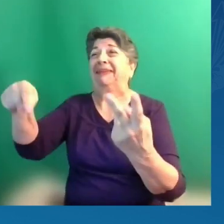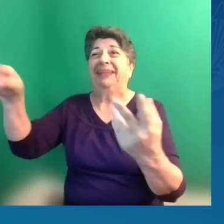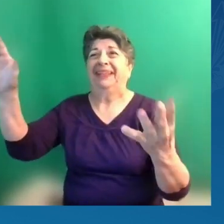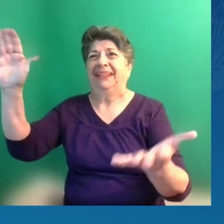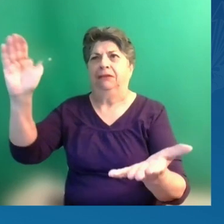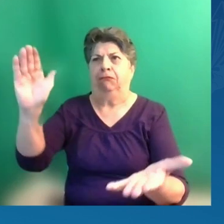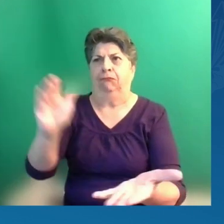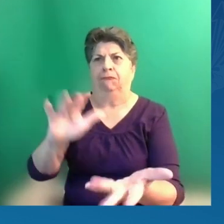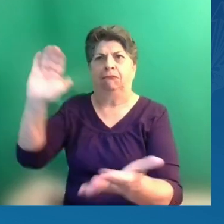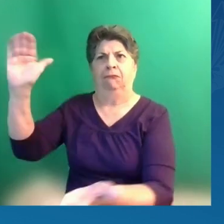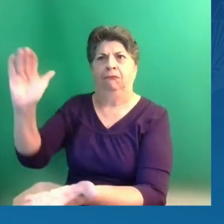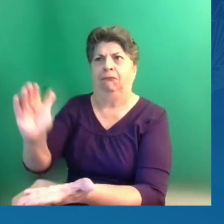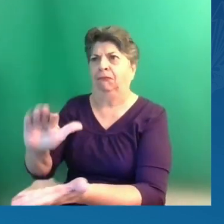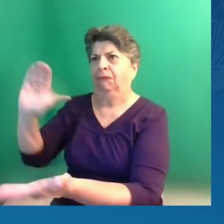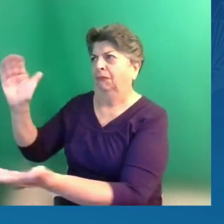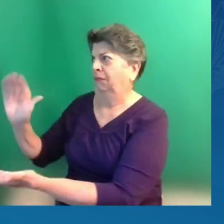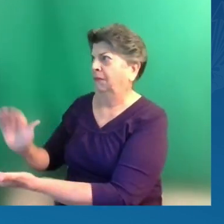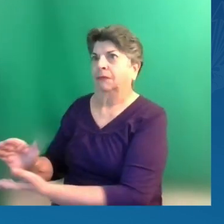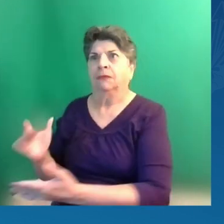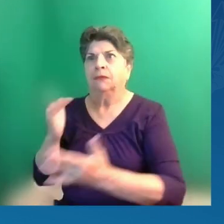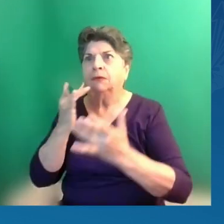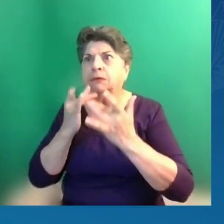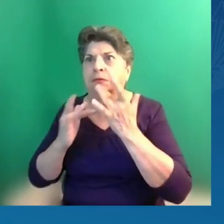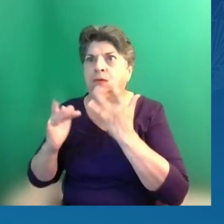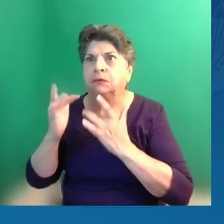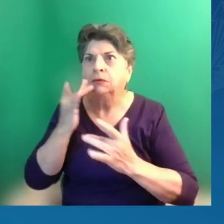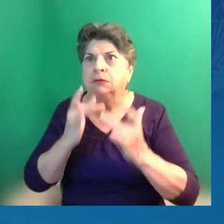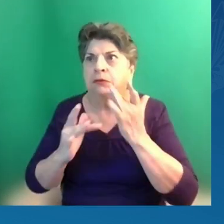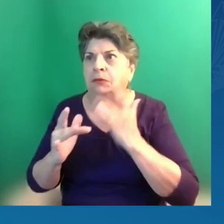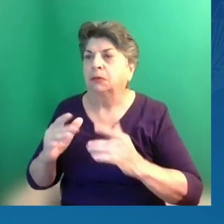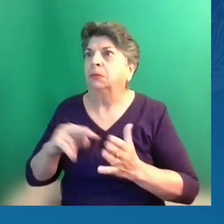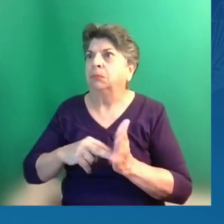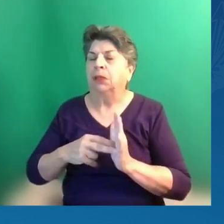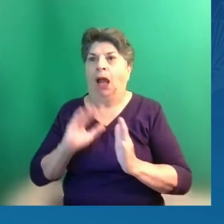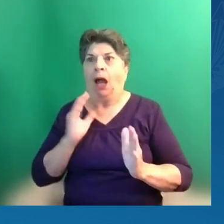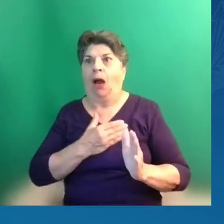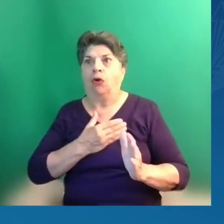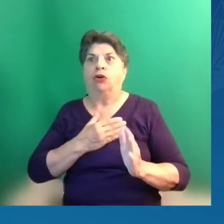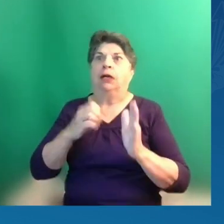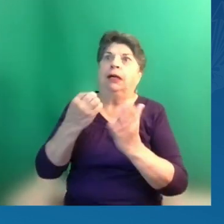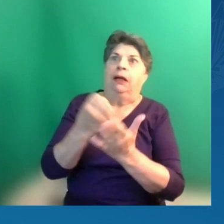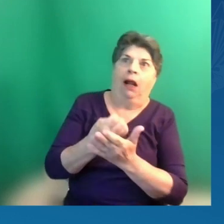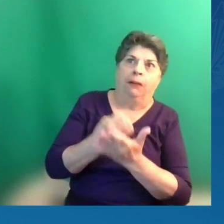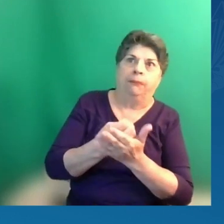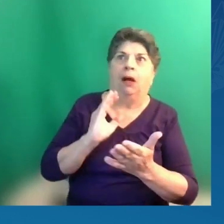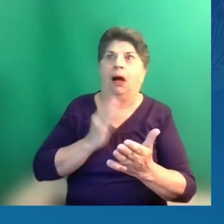and we could not take it for granted. It is a reality that more and more people in our nation